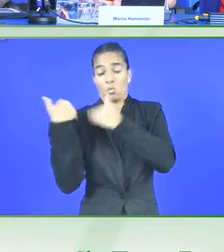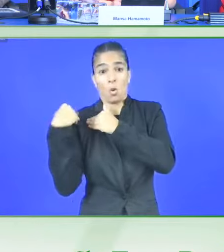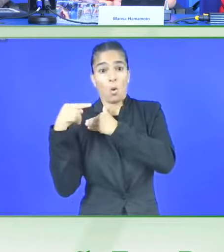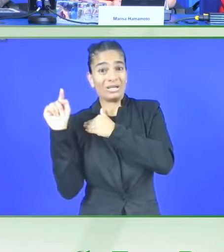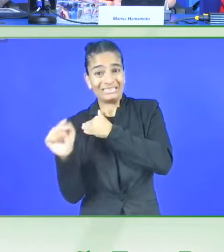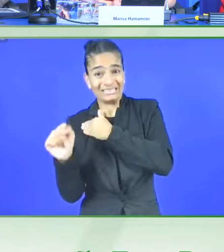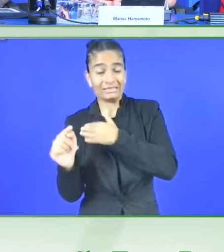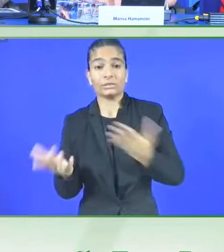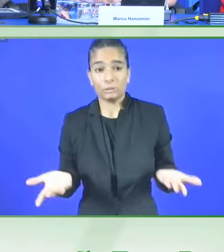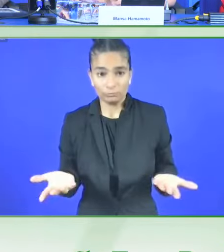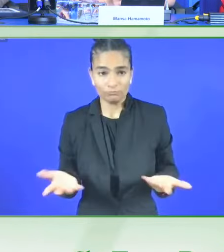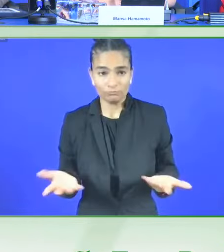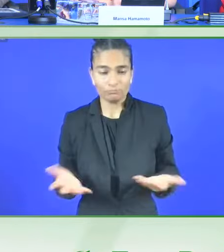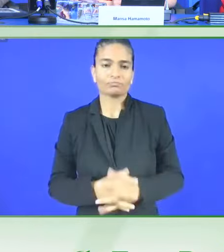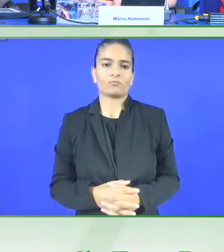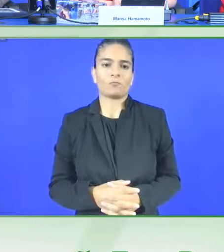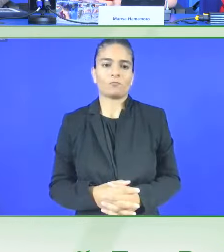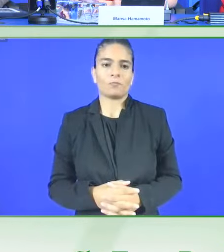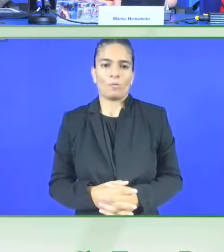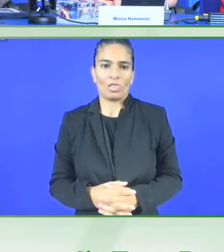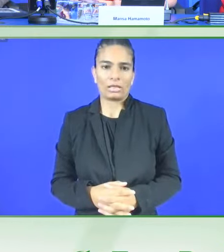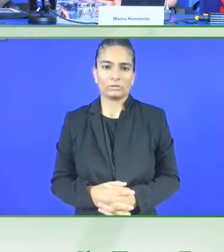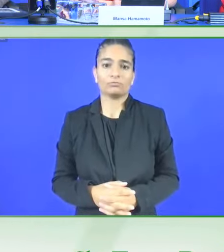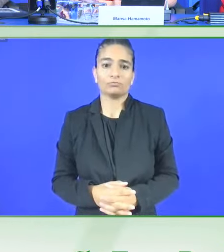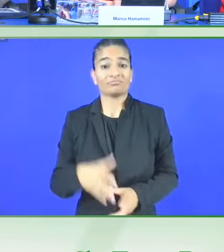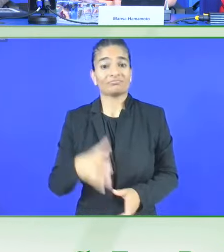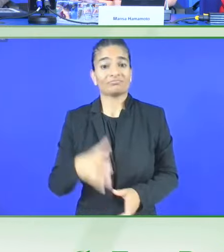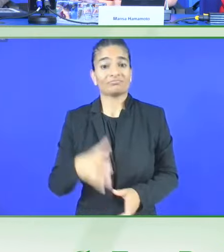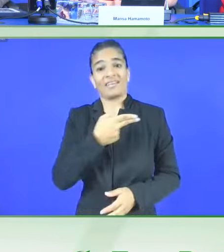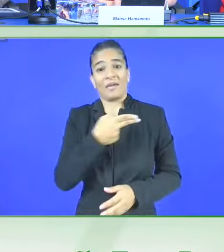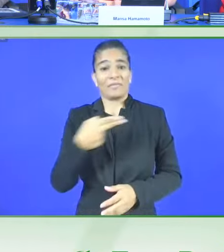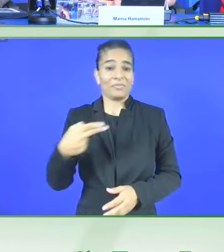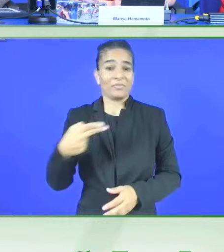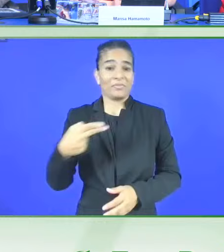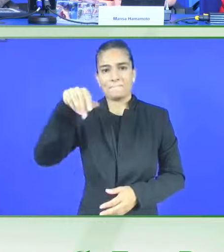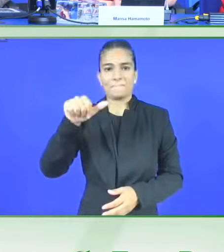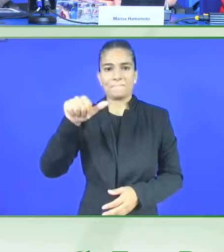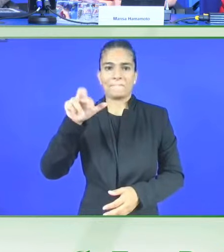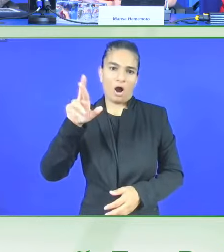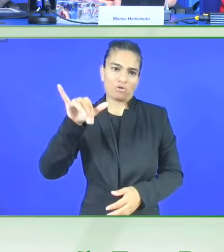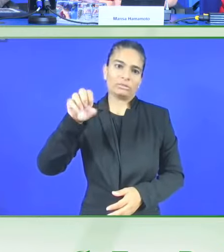This era project invites you to follow the inclusive art community.